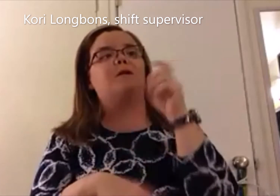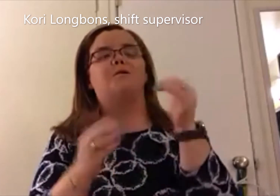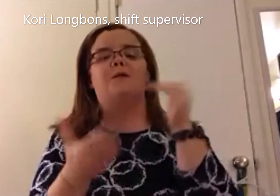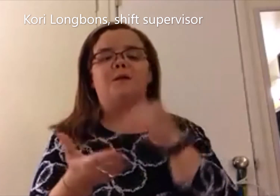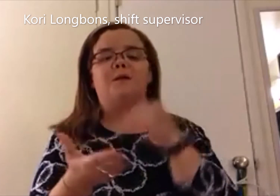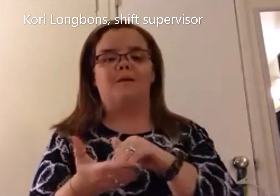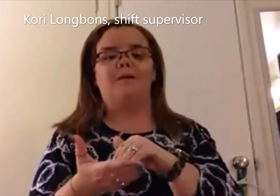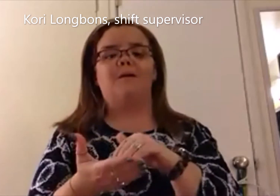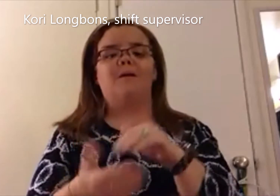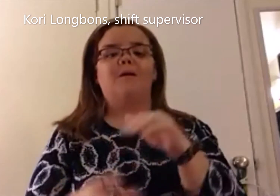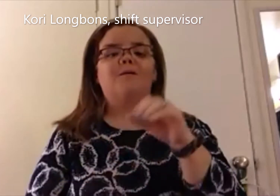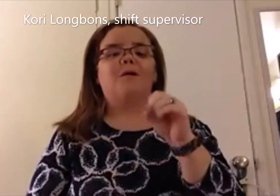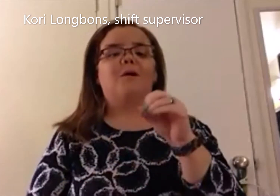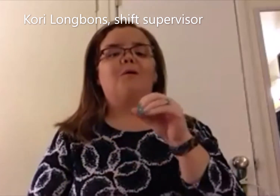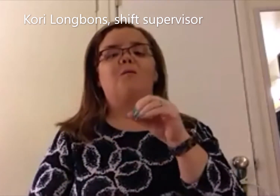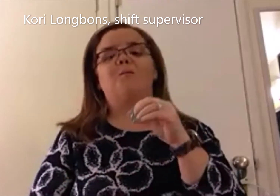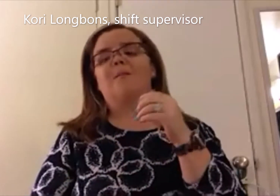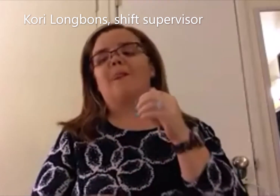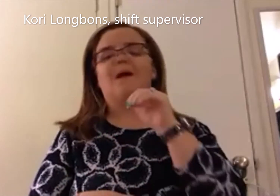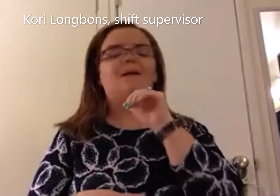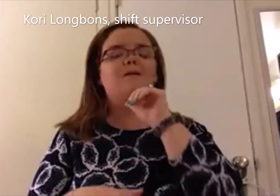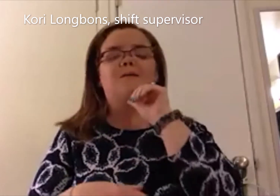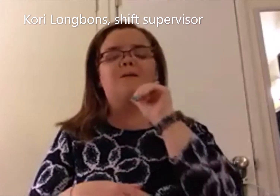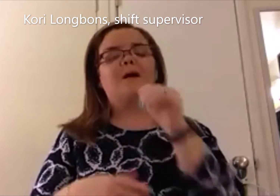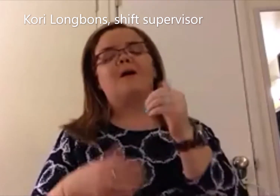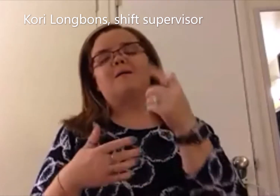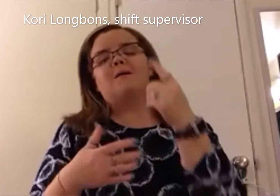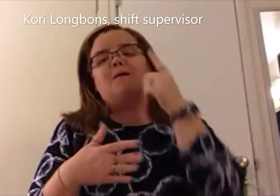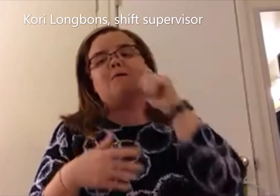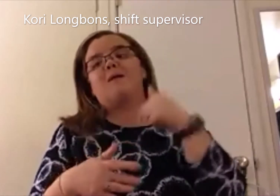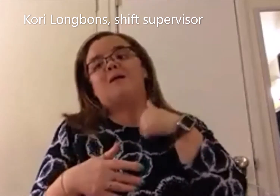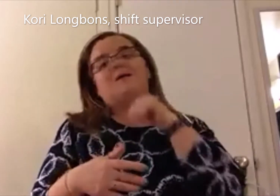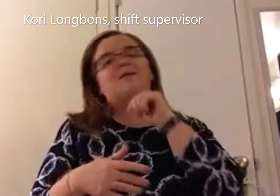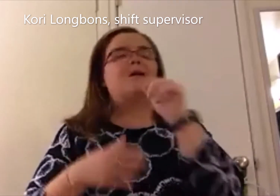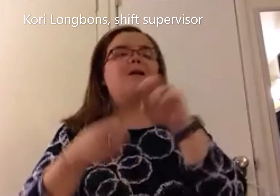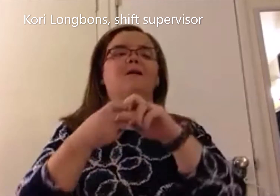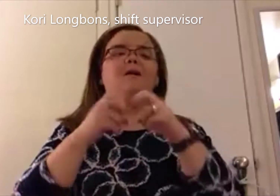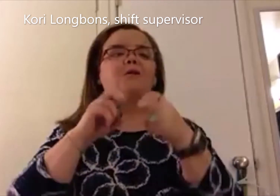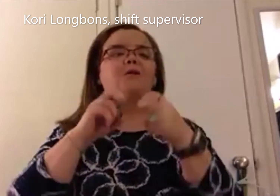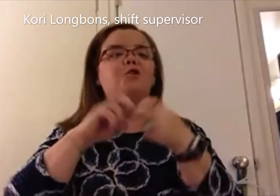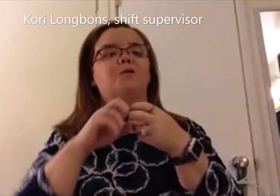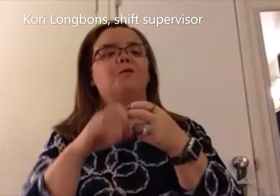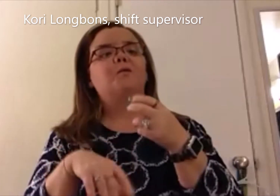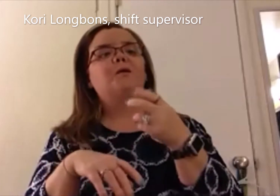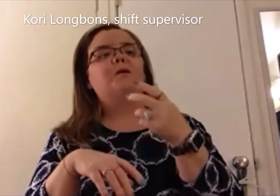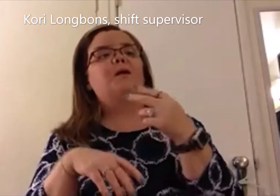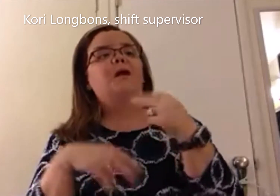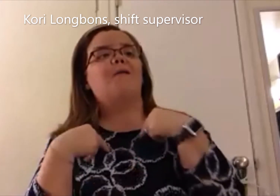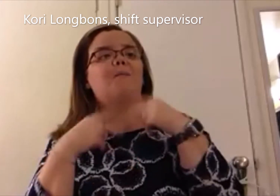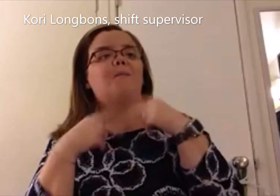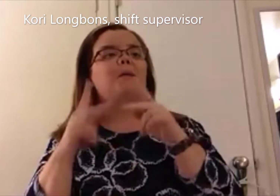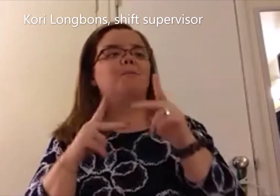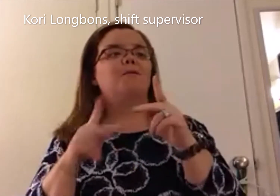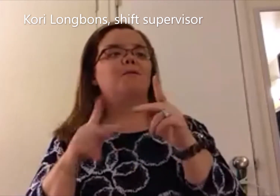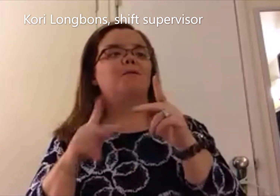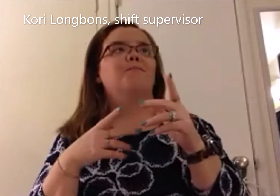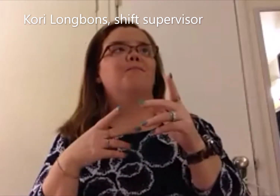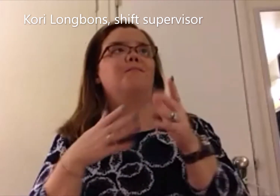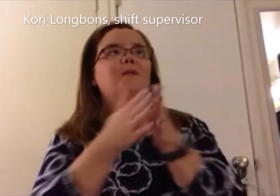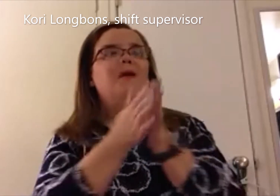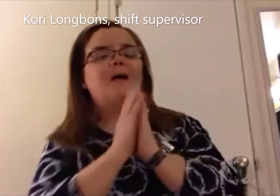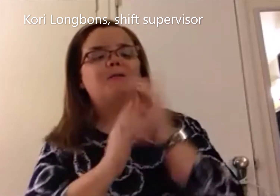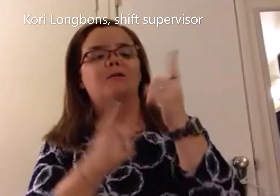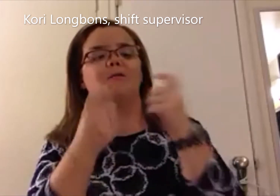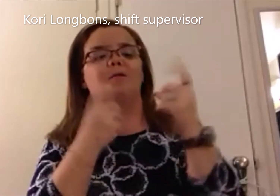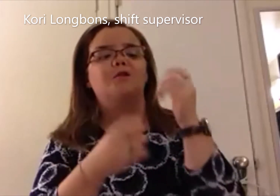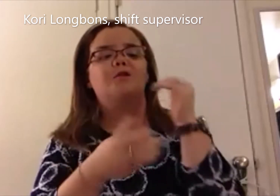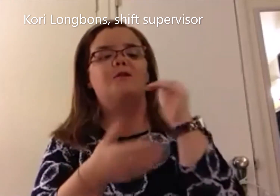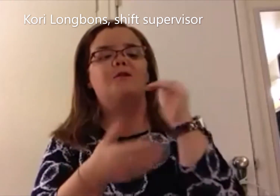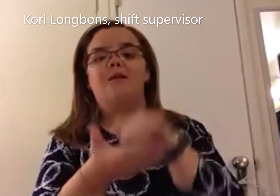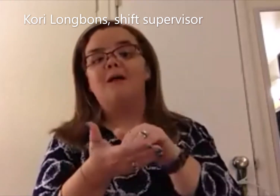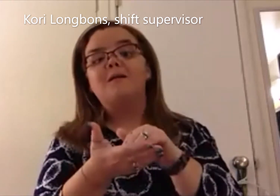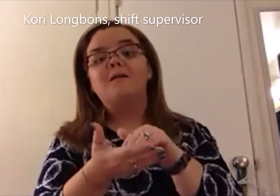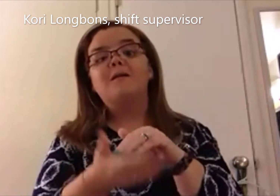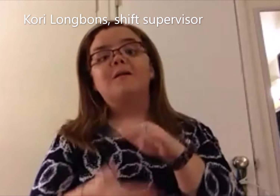it again so it is not for me it's not an issue having people ask their questions again i've